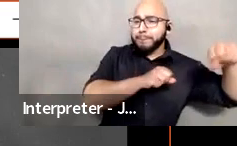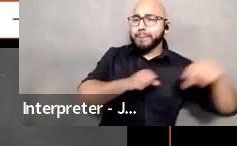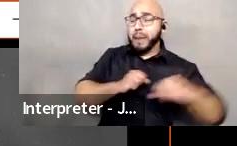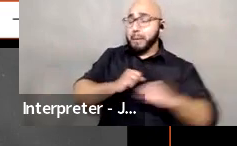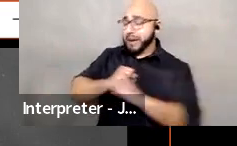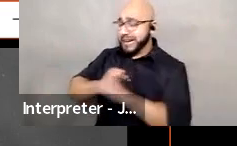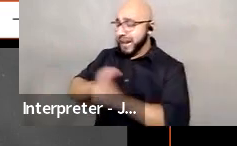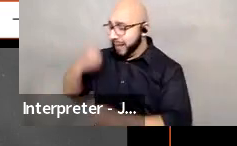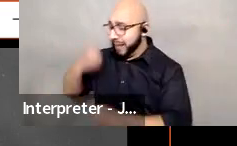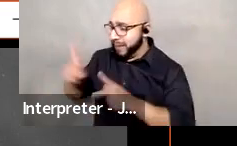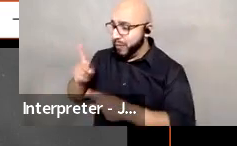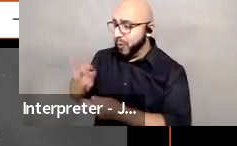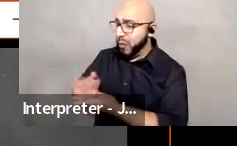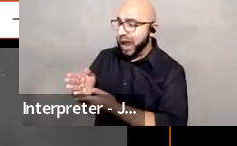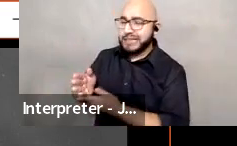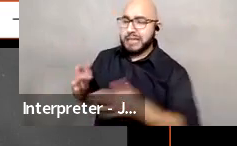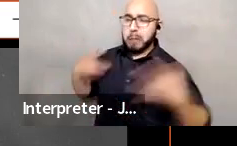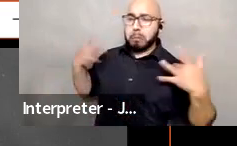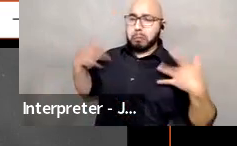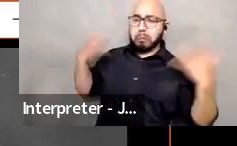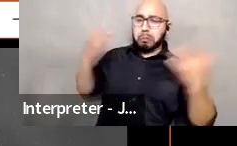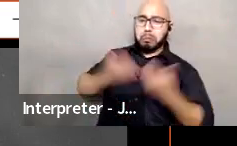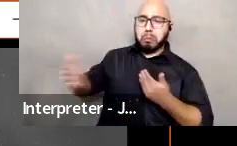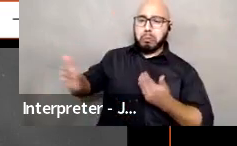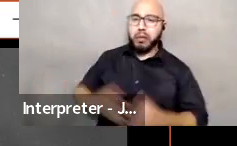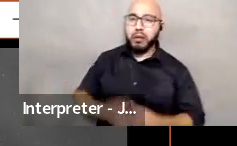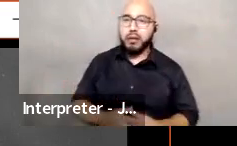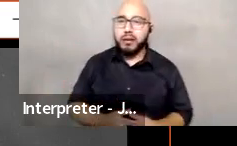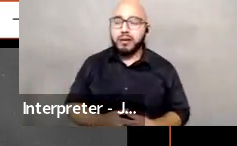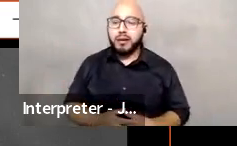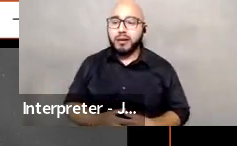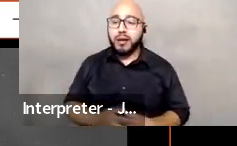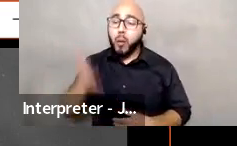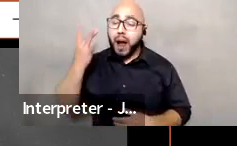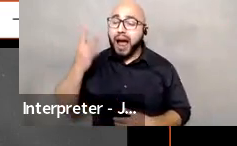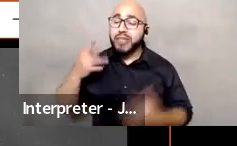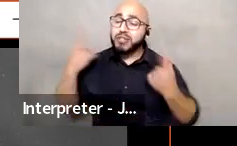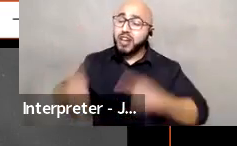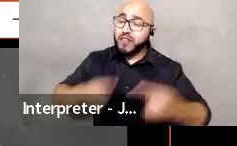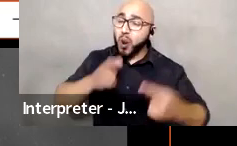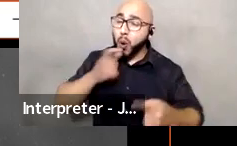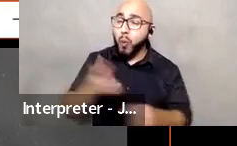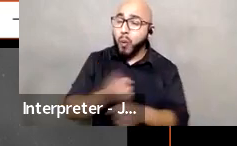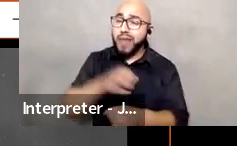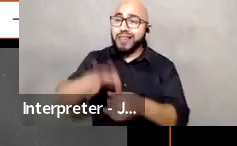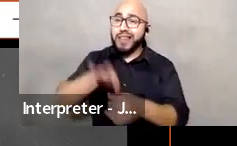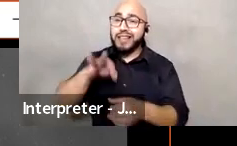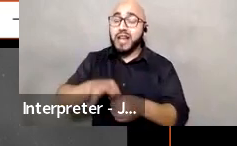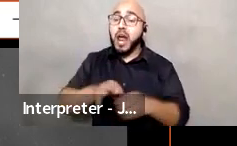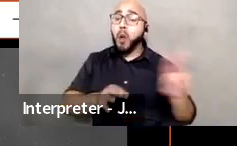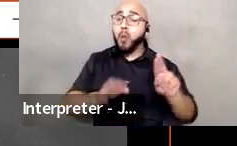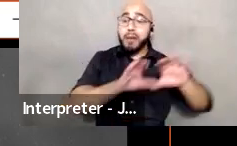You know. It was a controversy over who. Actually won the election. And the Republicans basically make this deal with the Democrats.